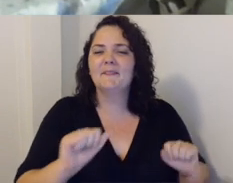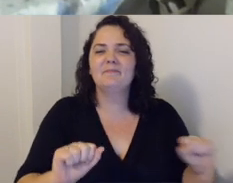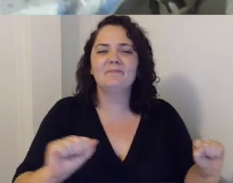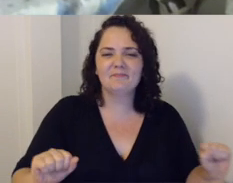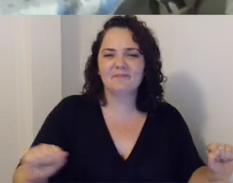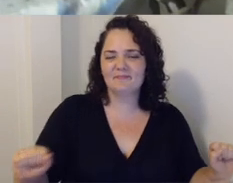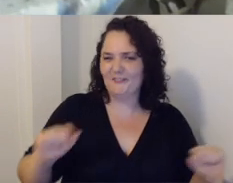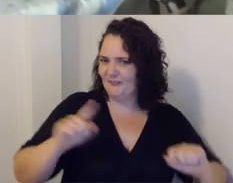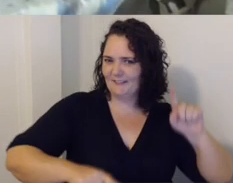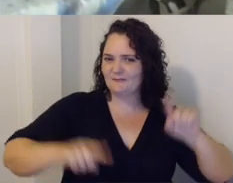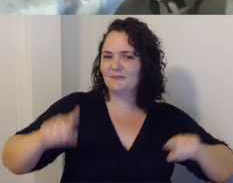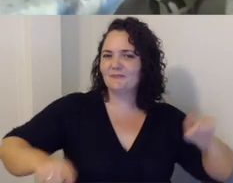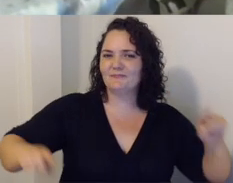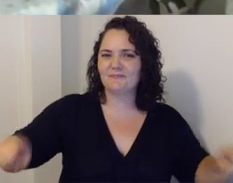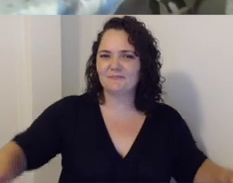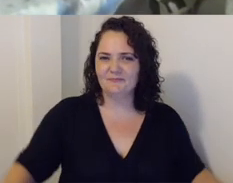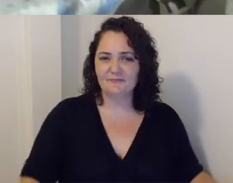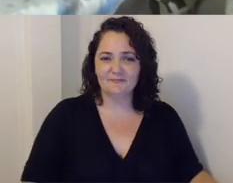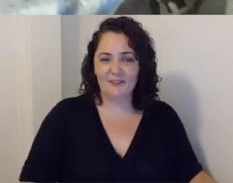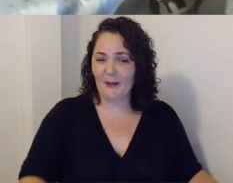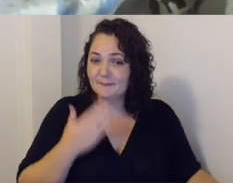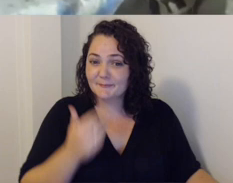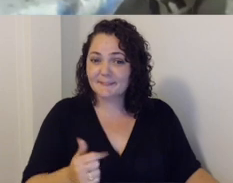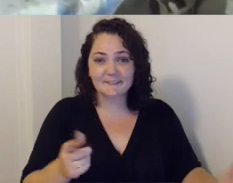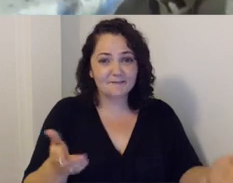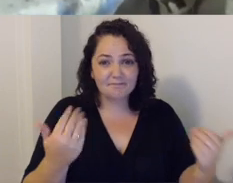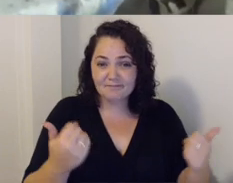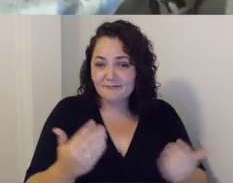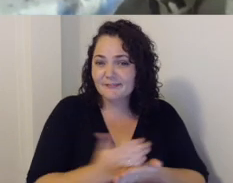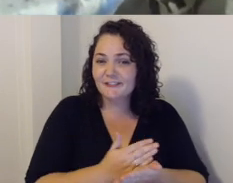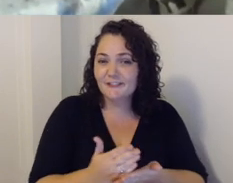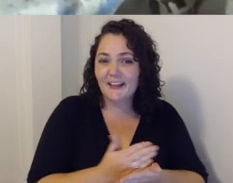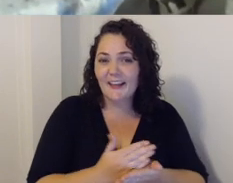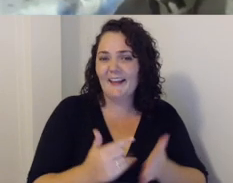and that diversity so please feel free and uh we encourage you to just keep sharing that stuff, it's